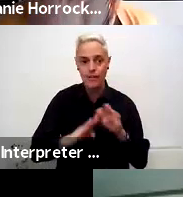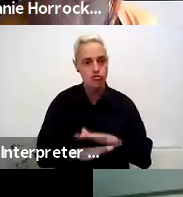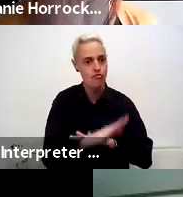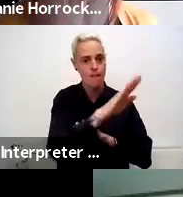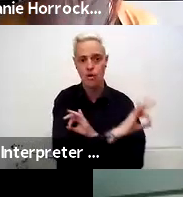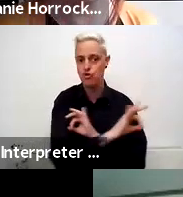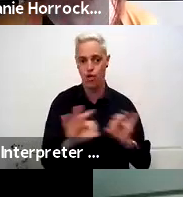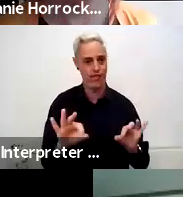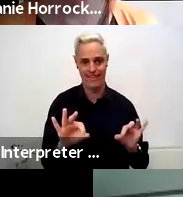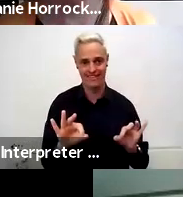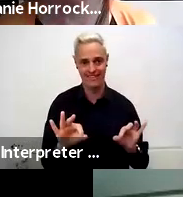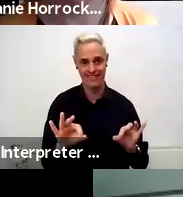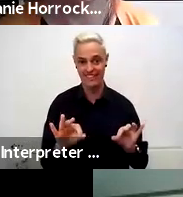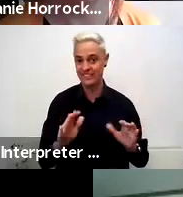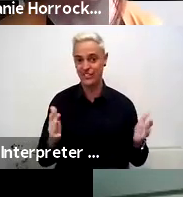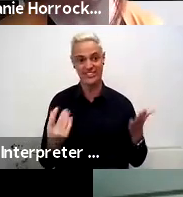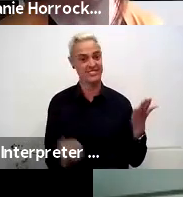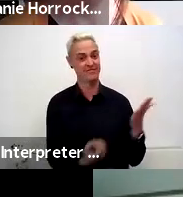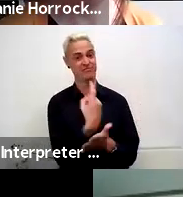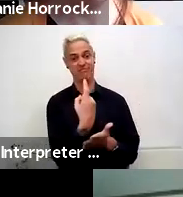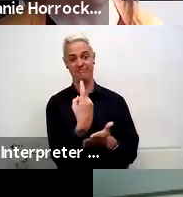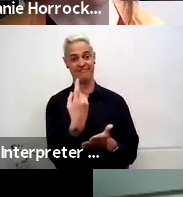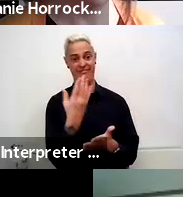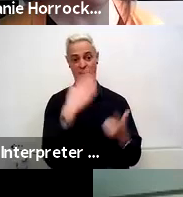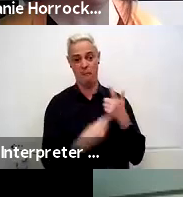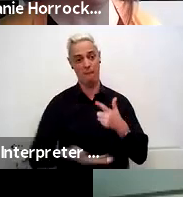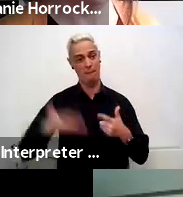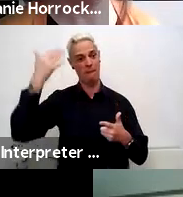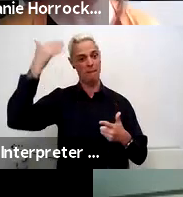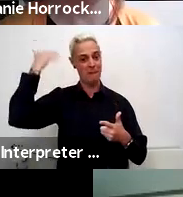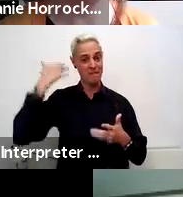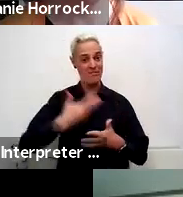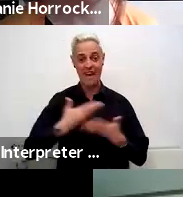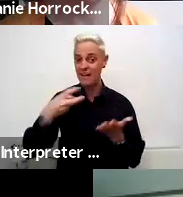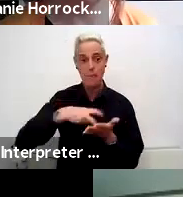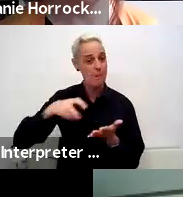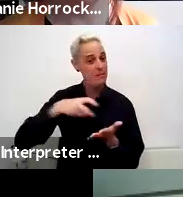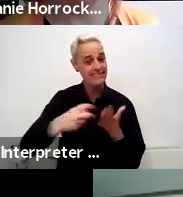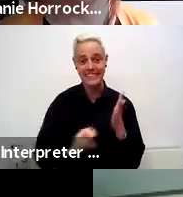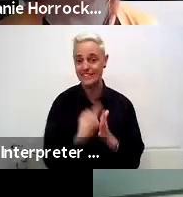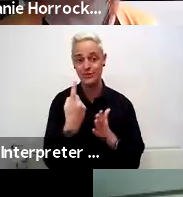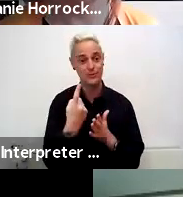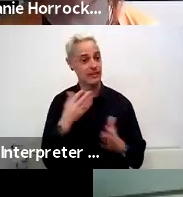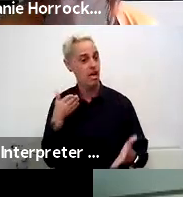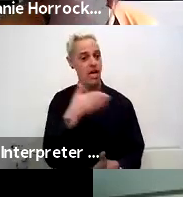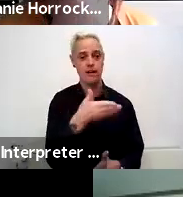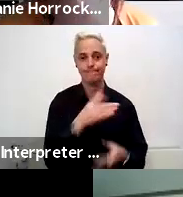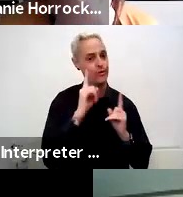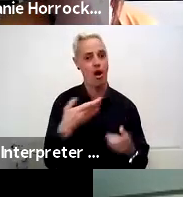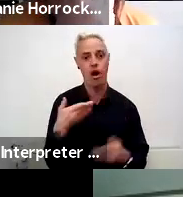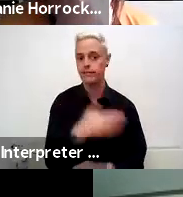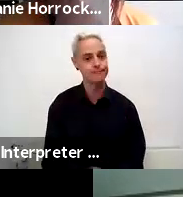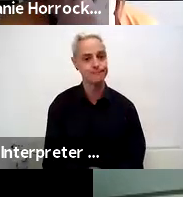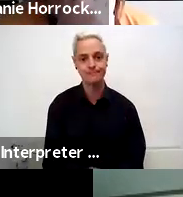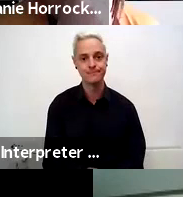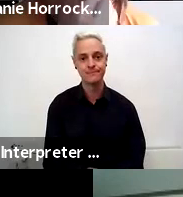It is one of those stops that people with any mobility issue could not use